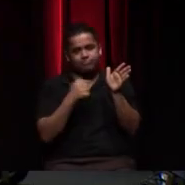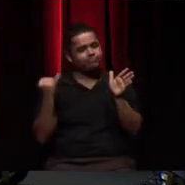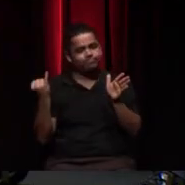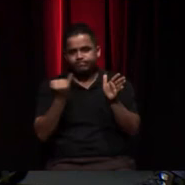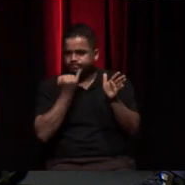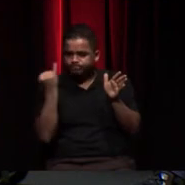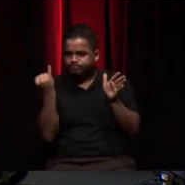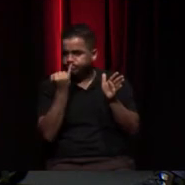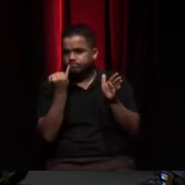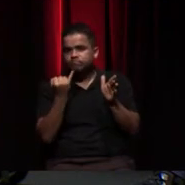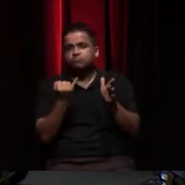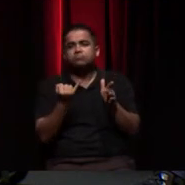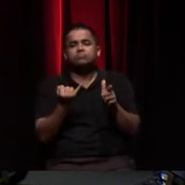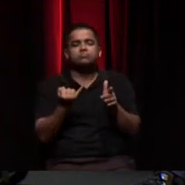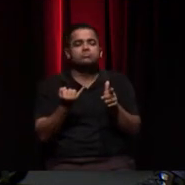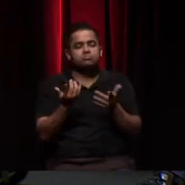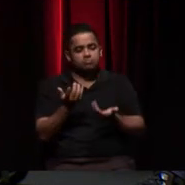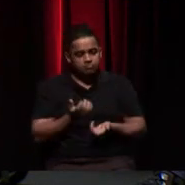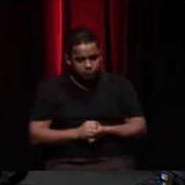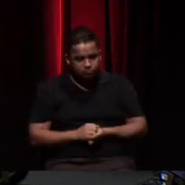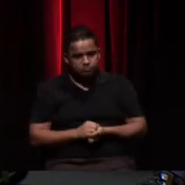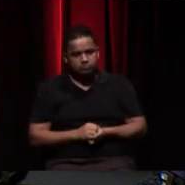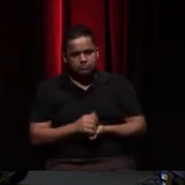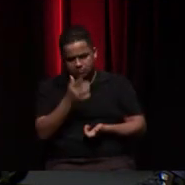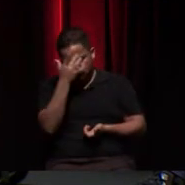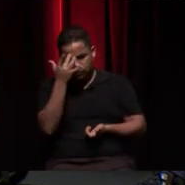Those having expertise with audiences